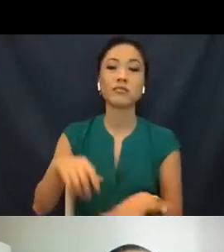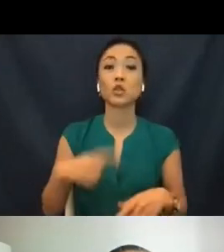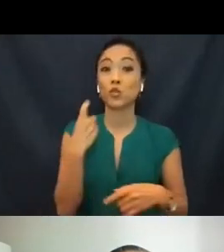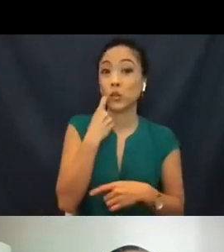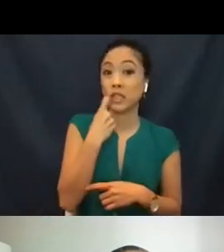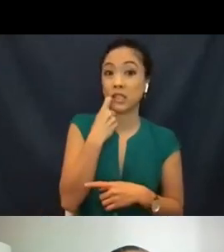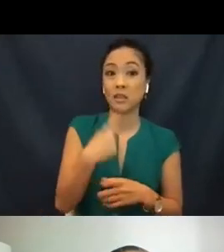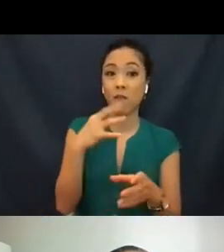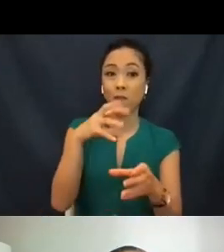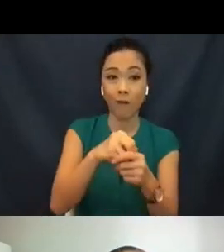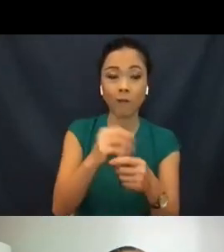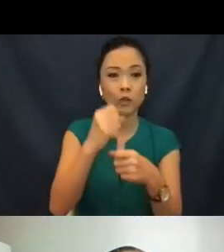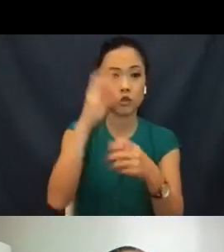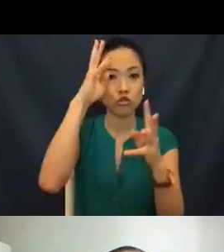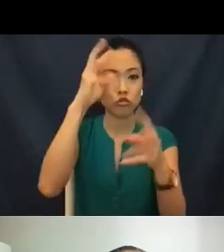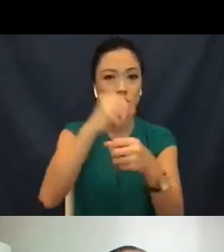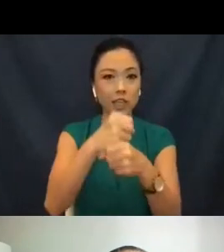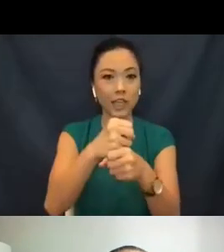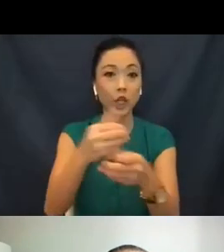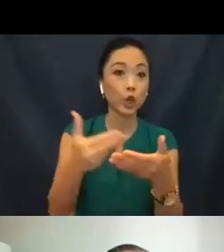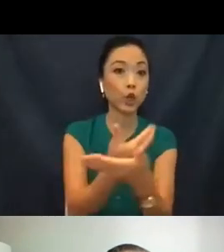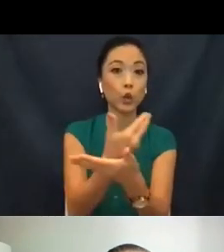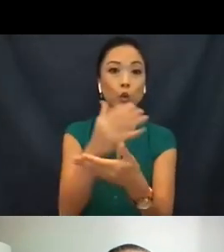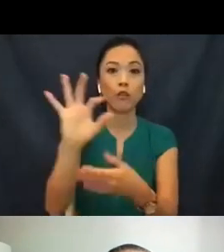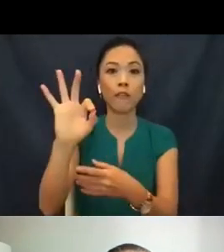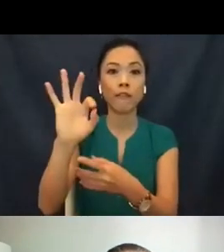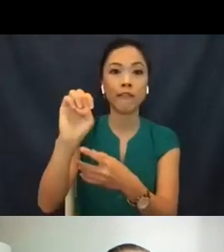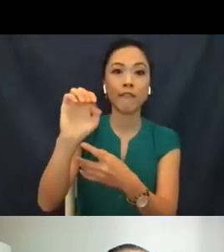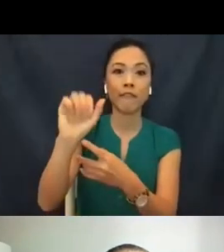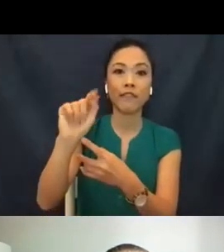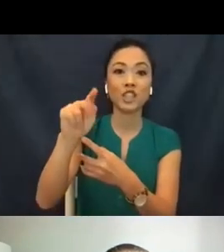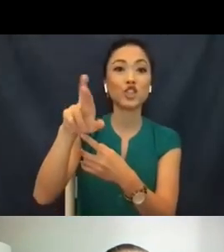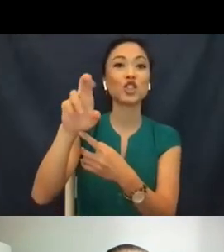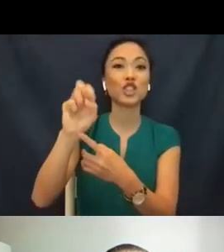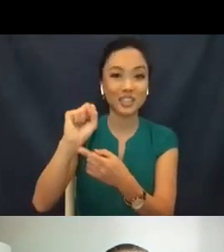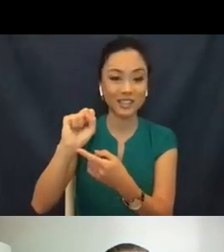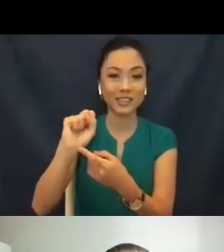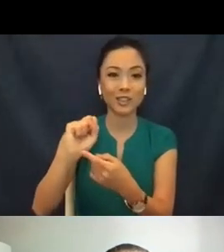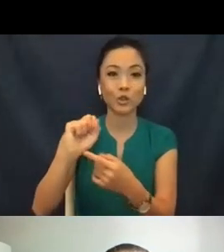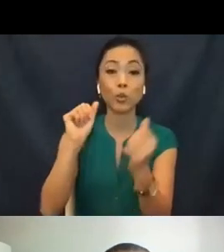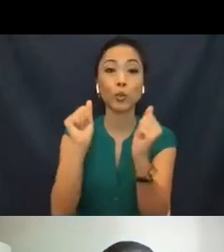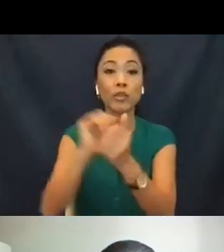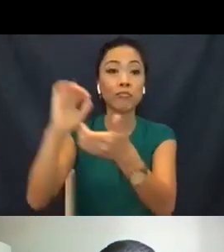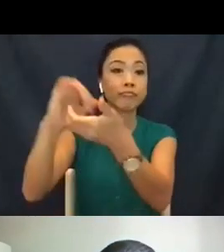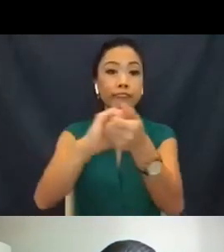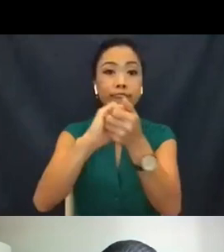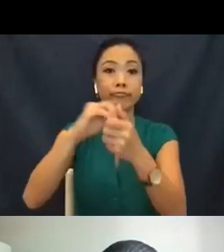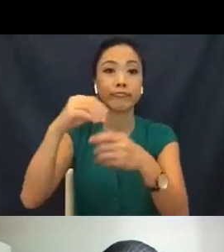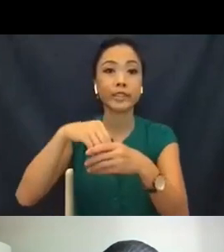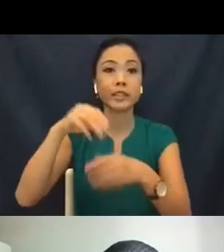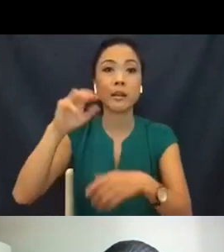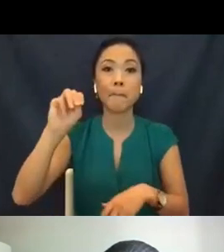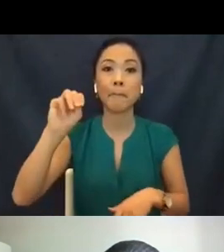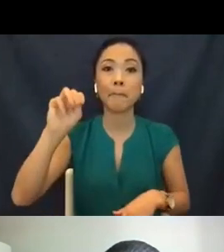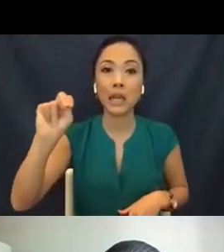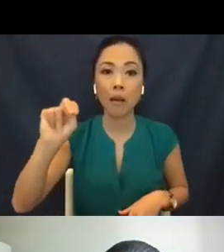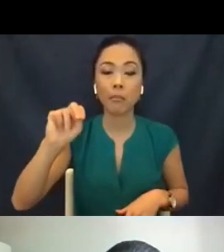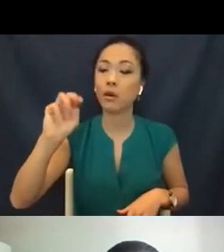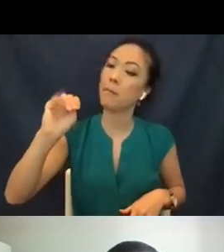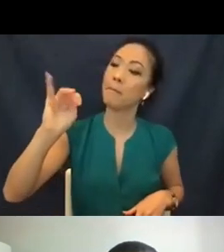which is a group of colleagues based in New York, Philly, Minneapolis,